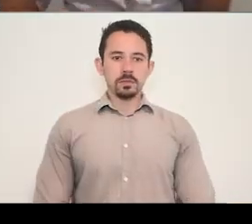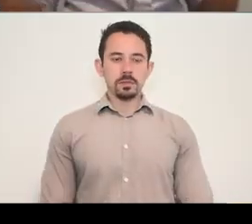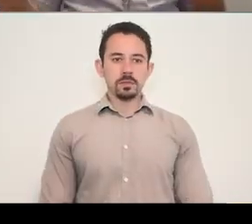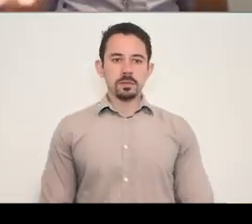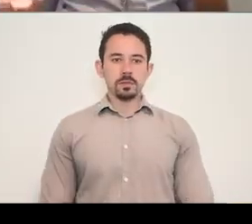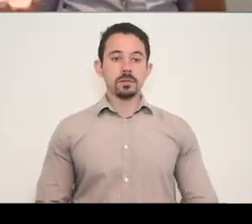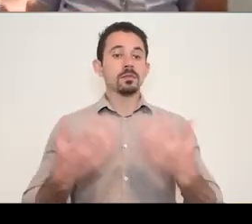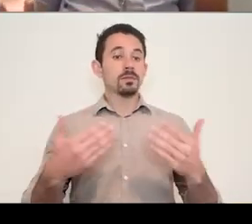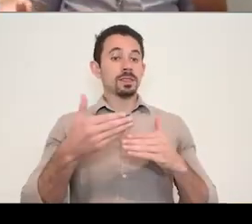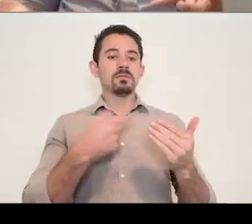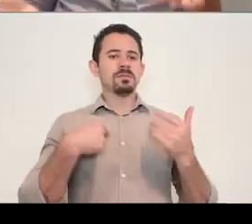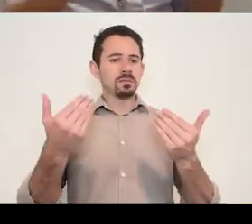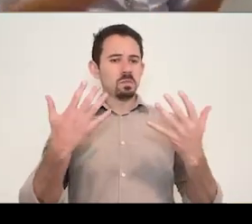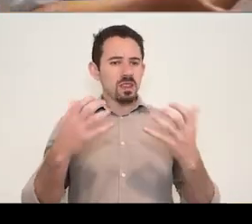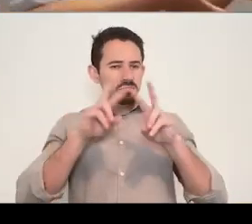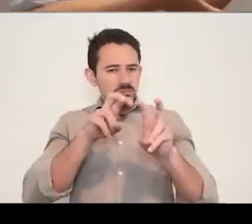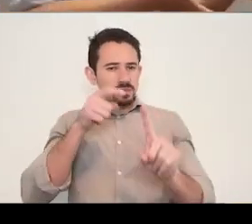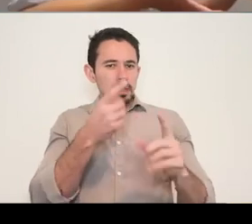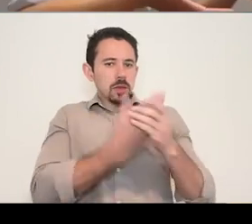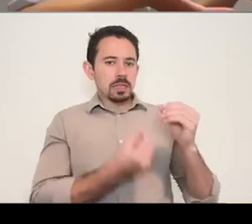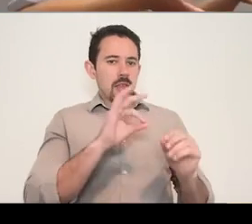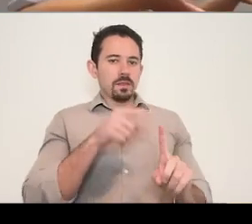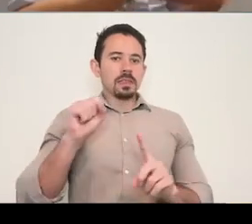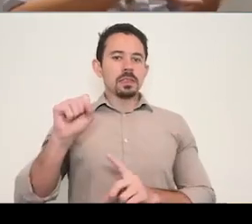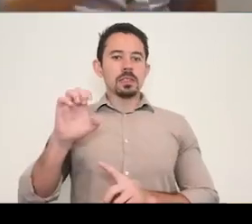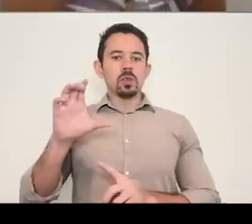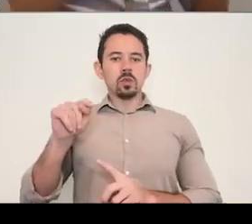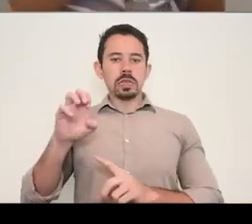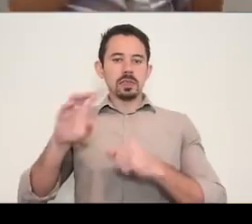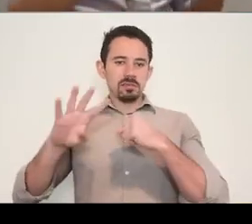We next wanted to examine if the absence of secreted Pel would influence biofilm